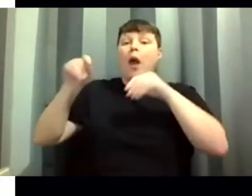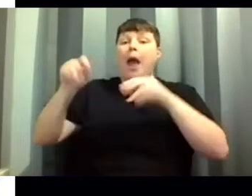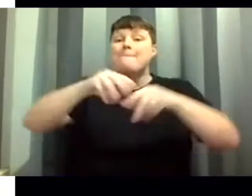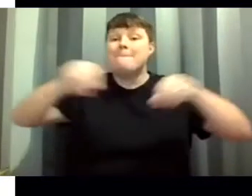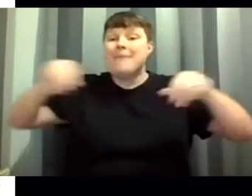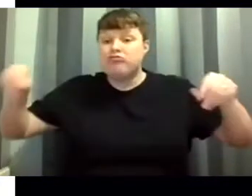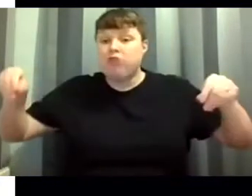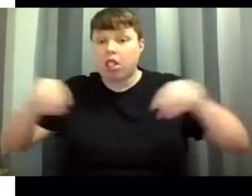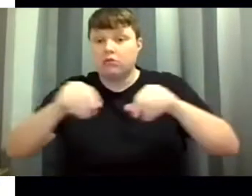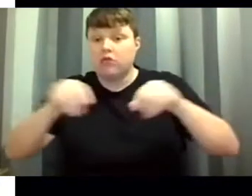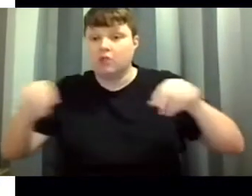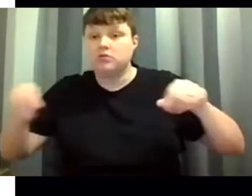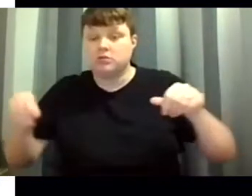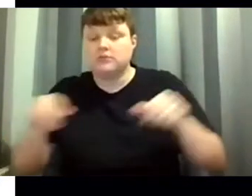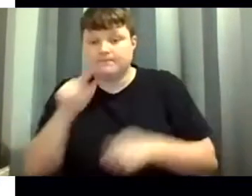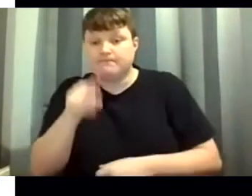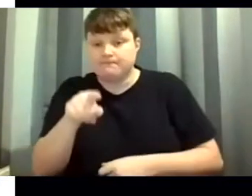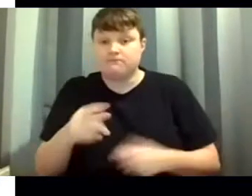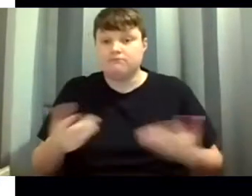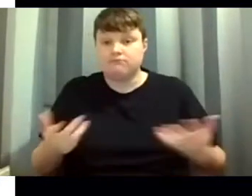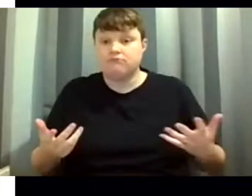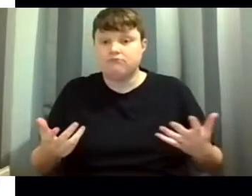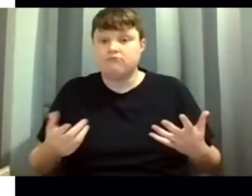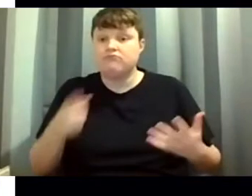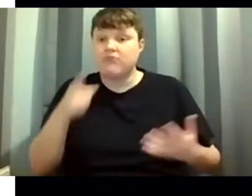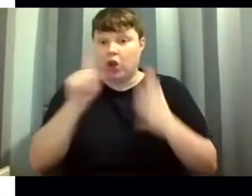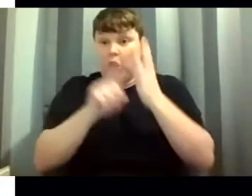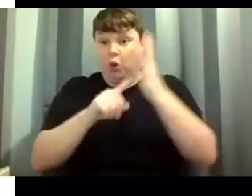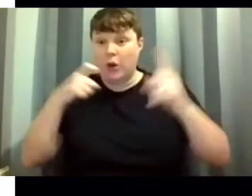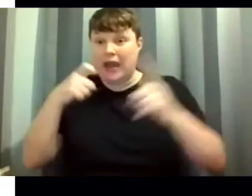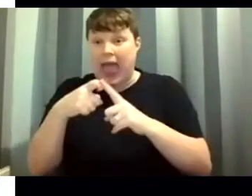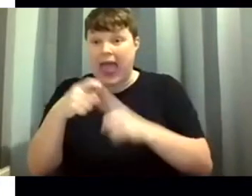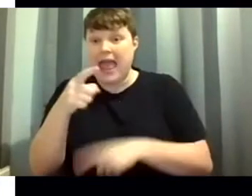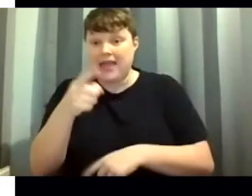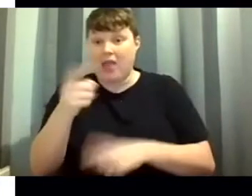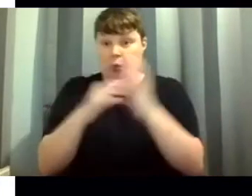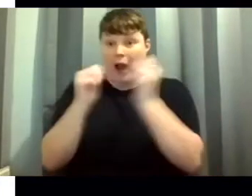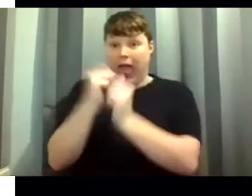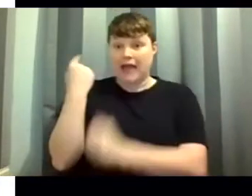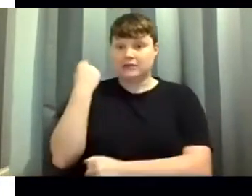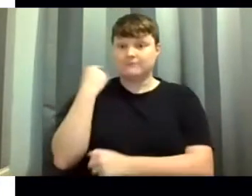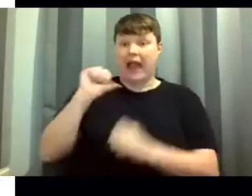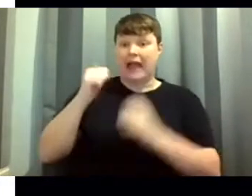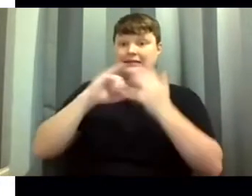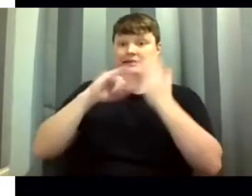Aaaand, yeah: that was over the UK at the weekend! On Saturday, if you were in the southeast, you